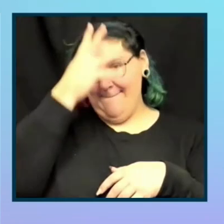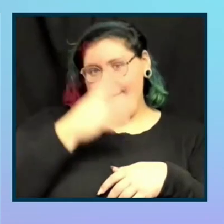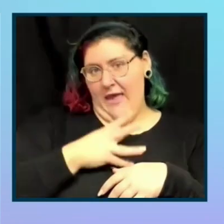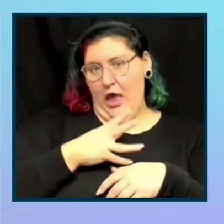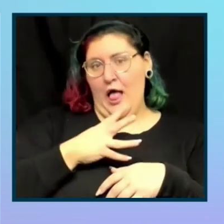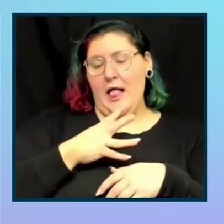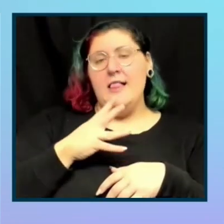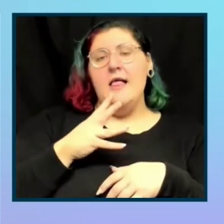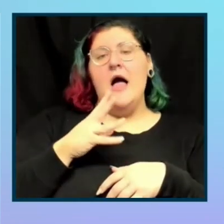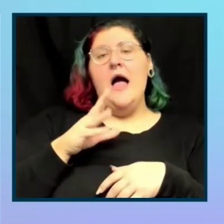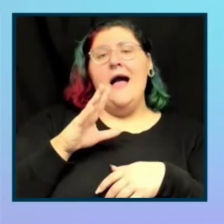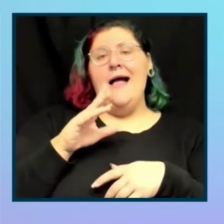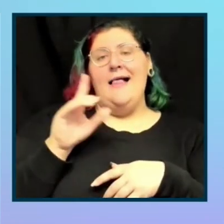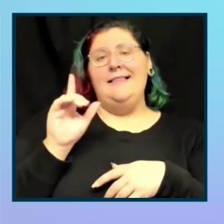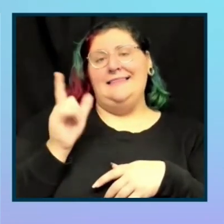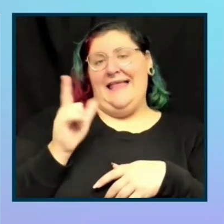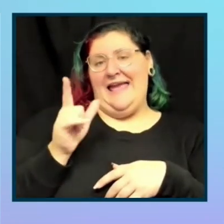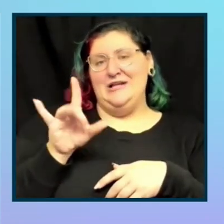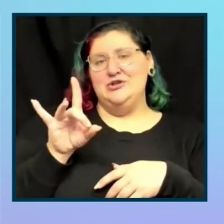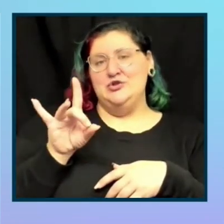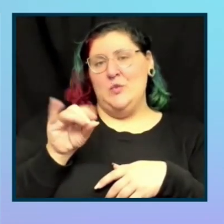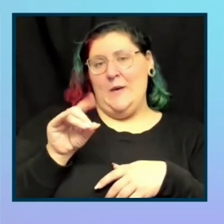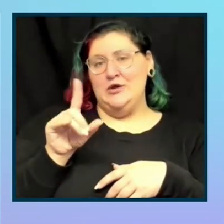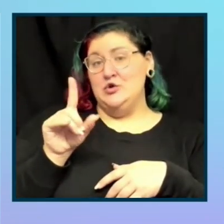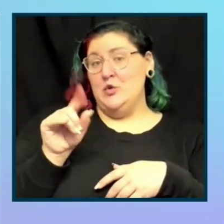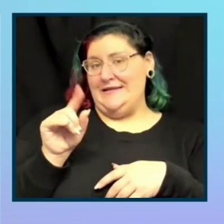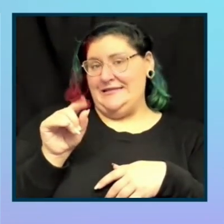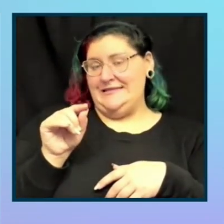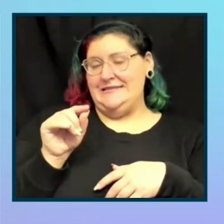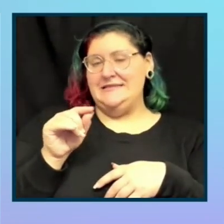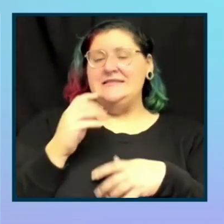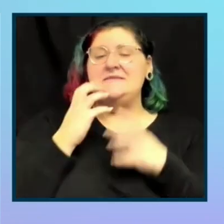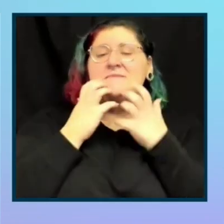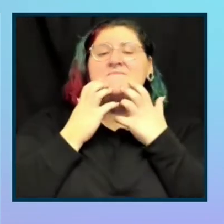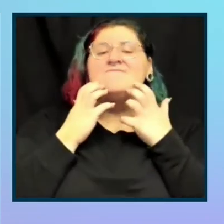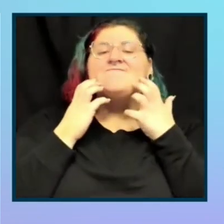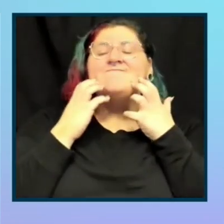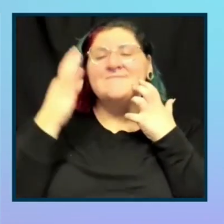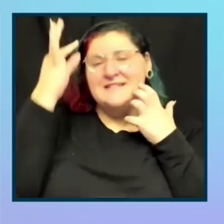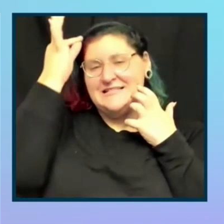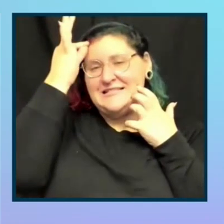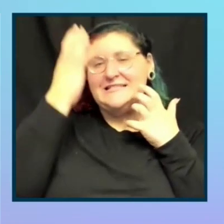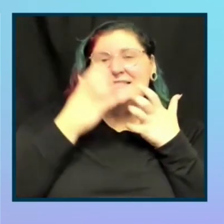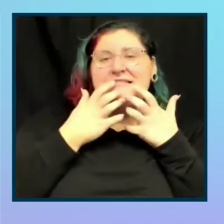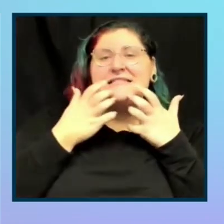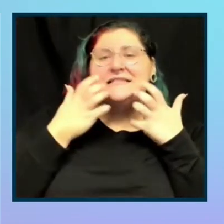I have some stubble and I'm wearing my trademark cap with my logo on it,